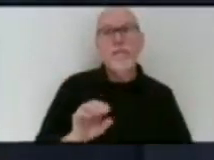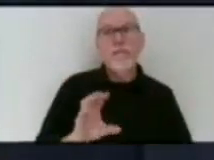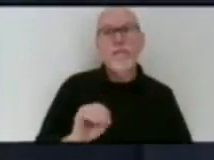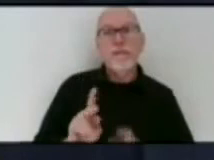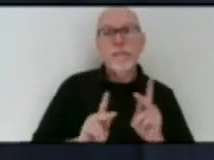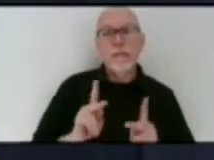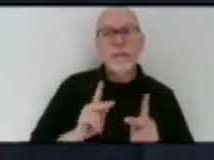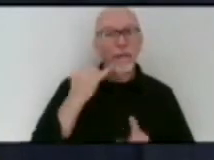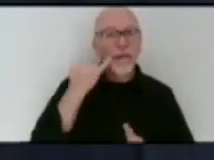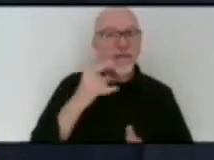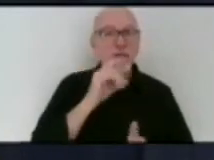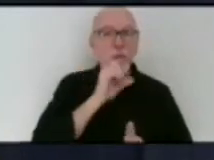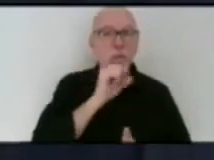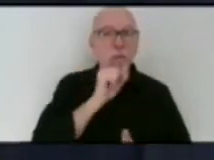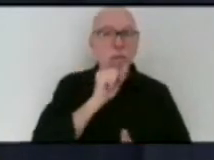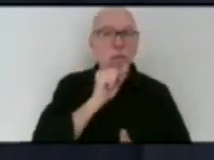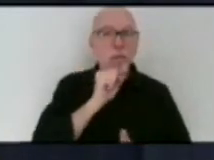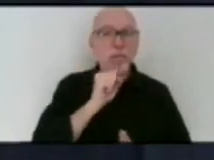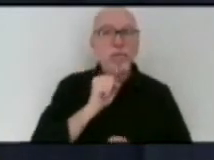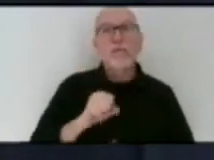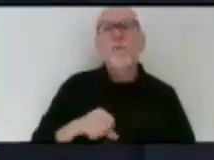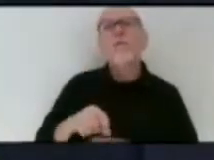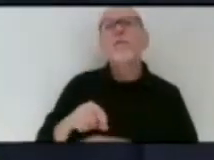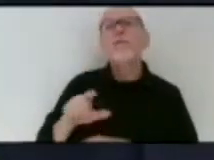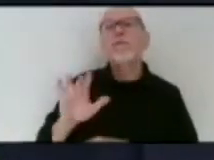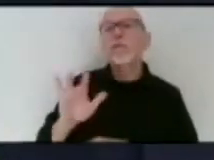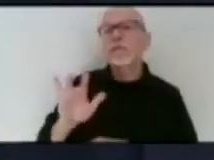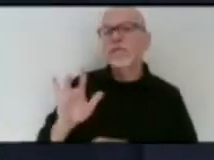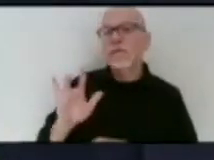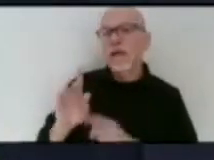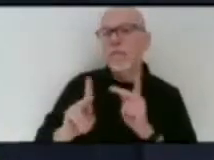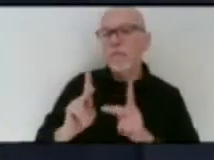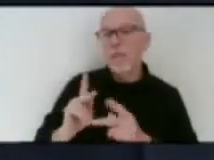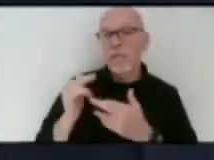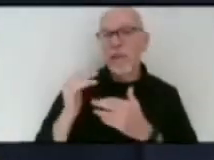metrics and 25 people. For those in the red status